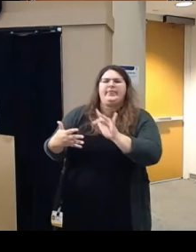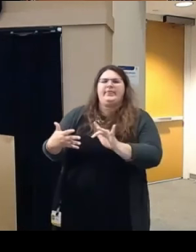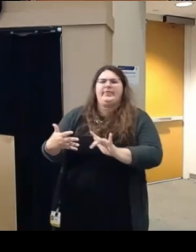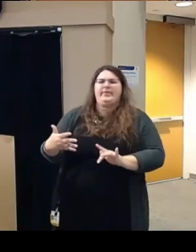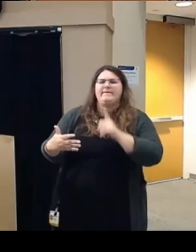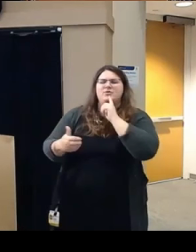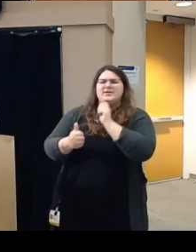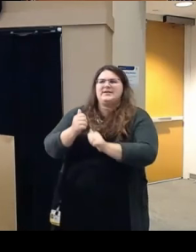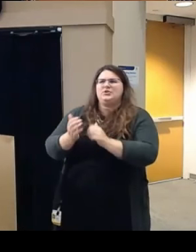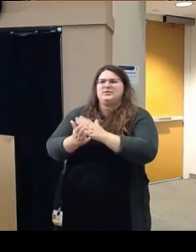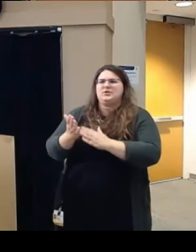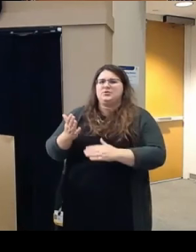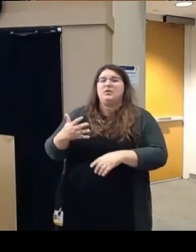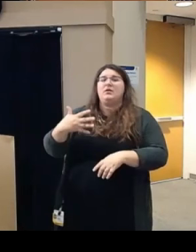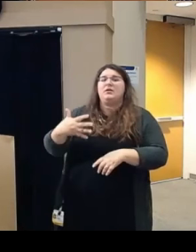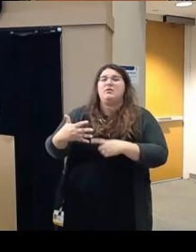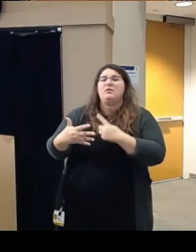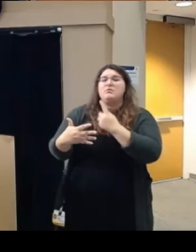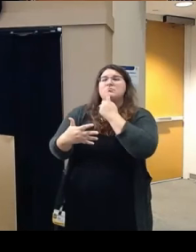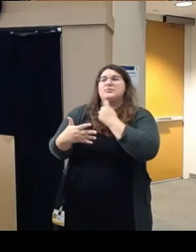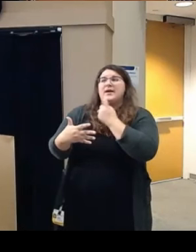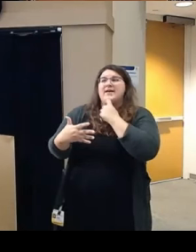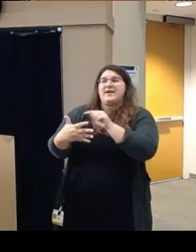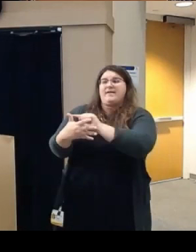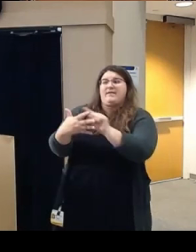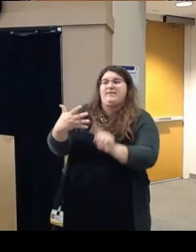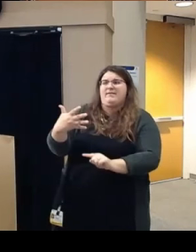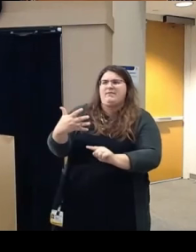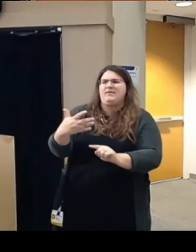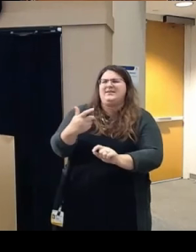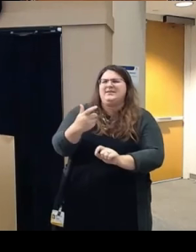and this is spefic specific to this patient that I'm in